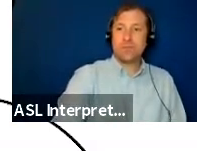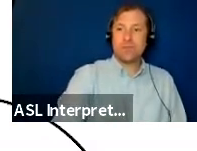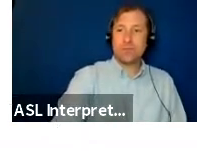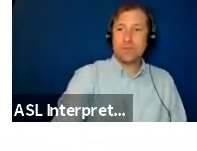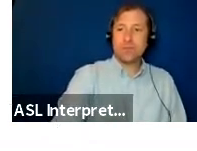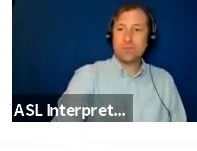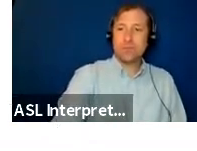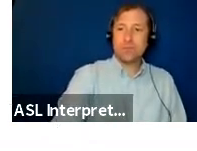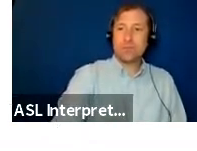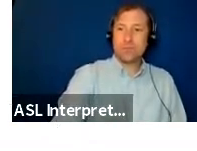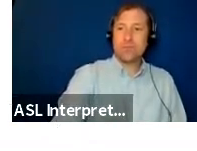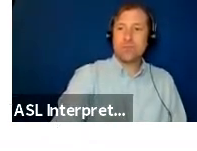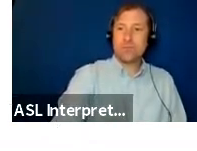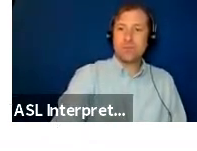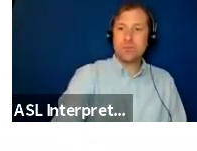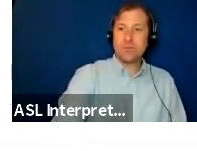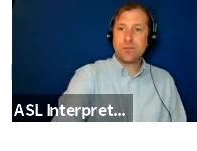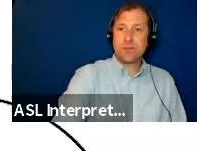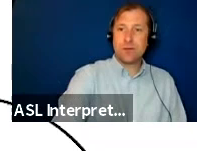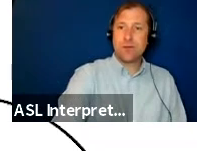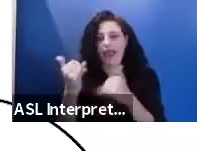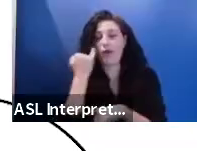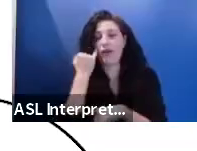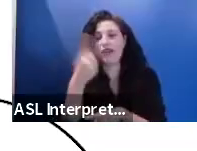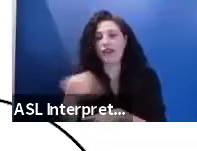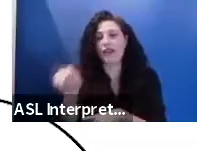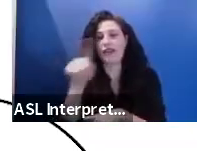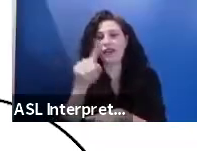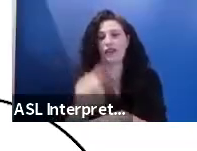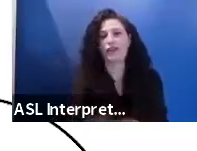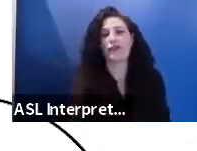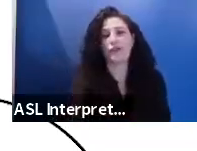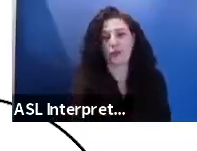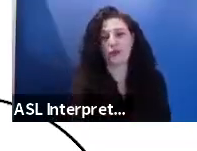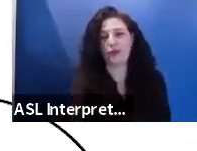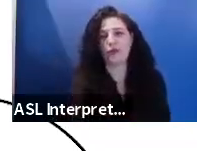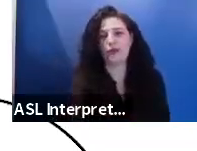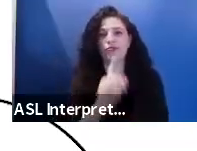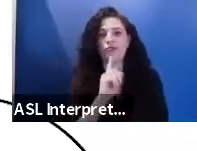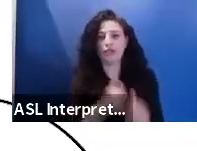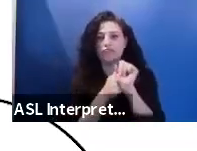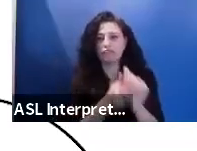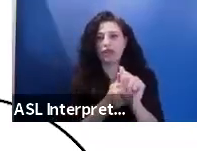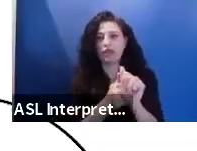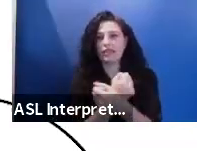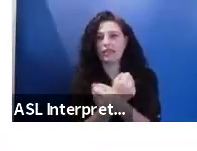So if you are an aficionado of the Safe Way Forward document, you will know that, oops, excuse me,